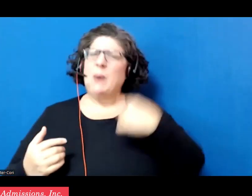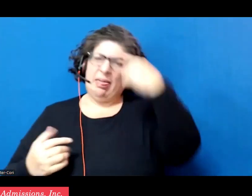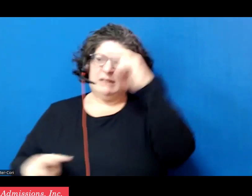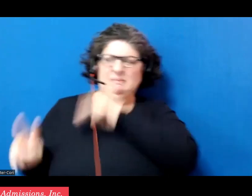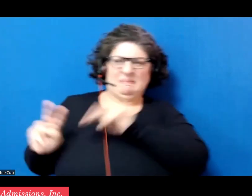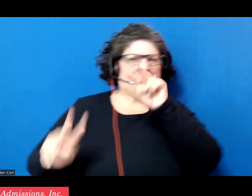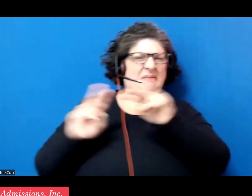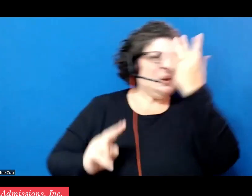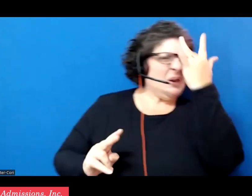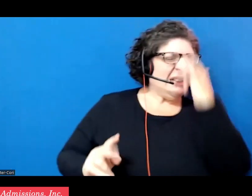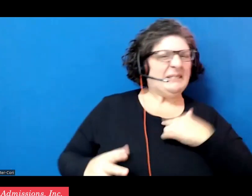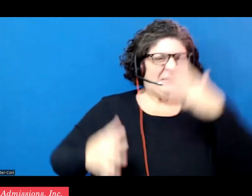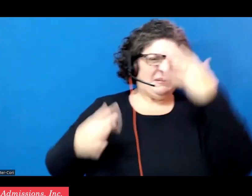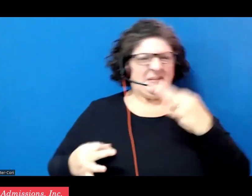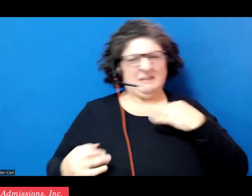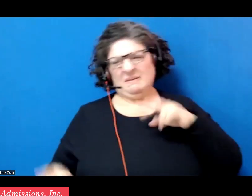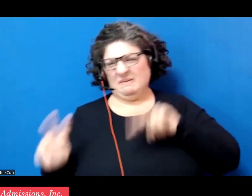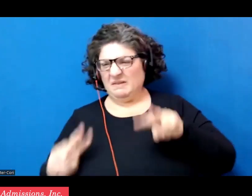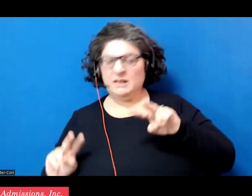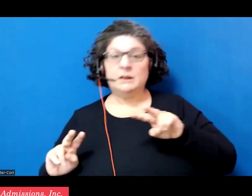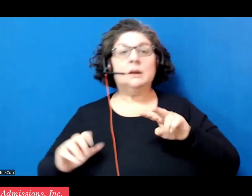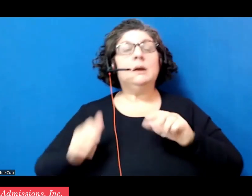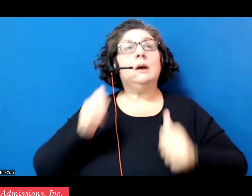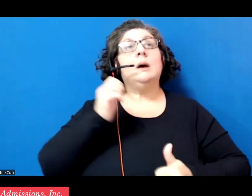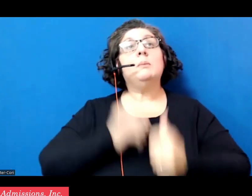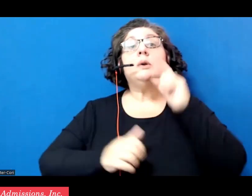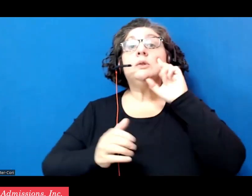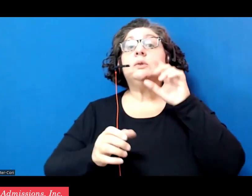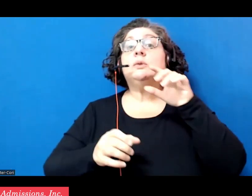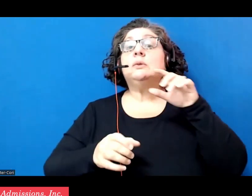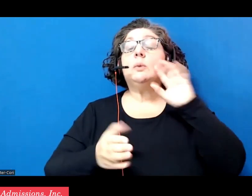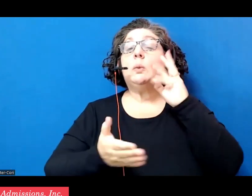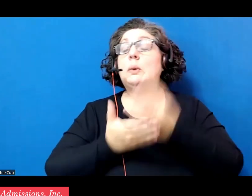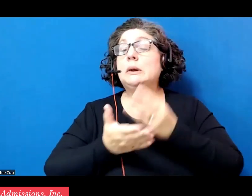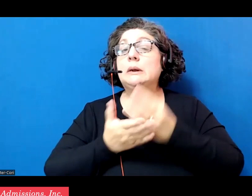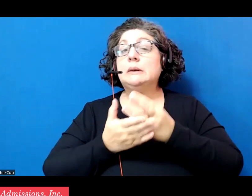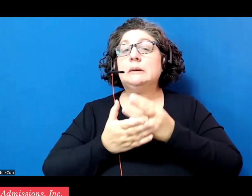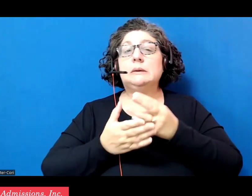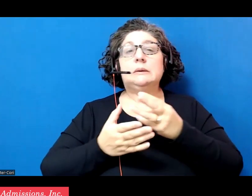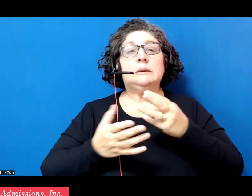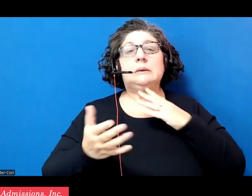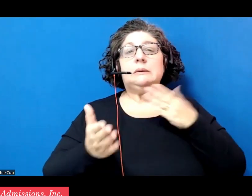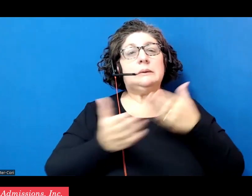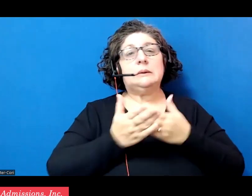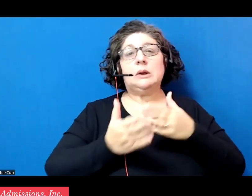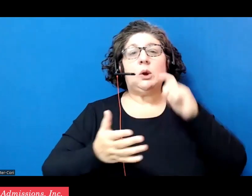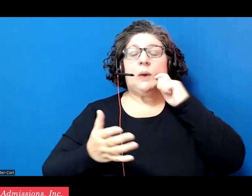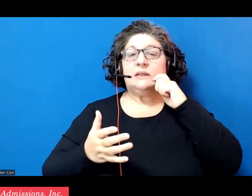The conservative majority is hostile and has been.